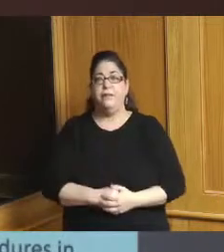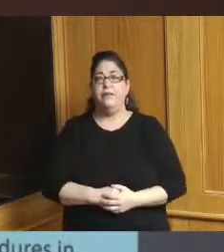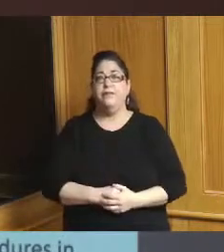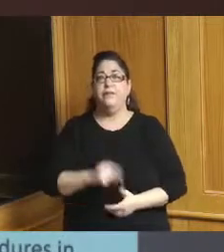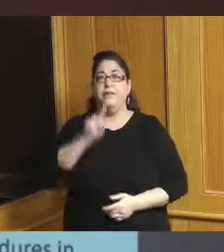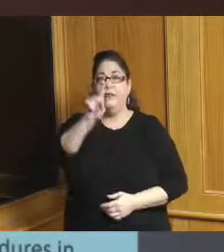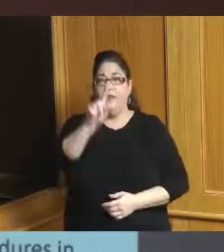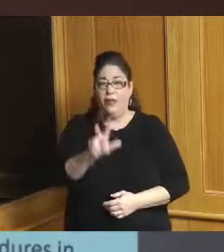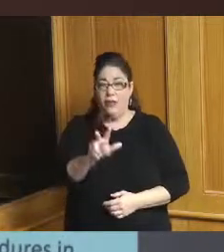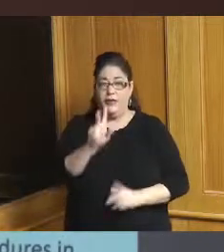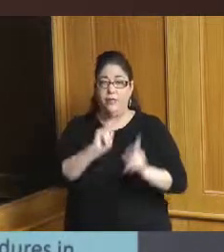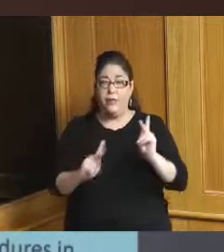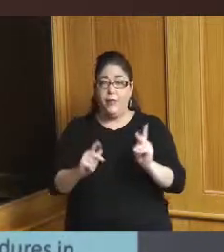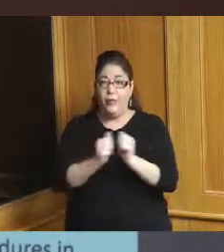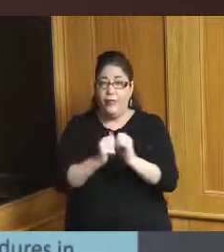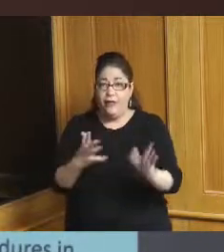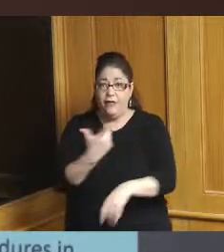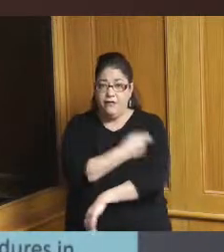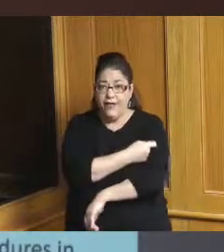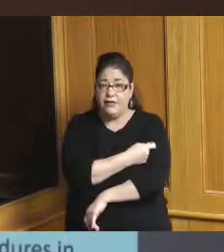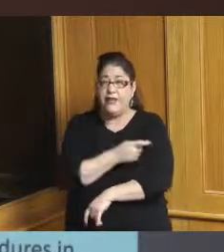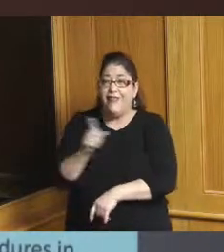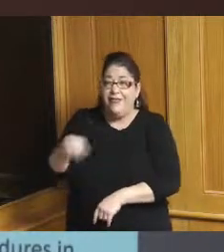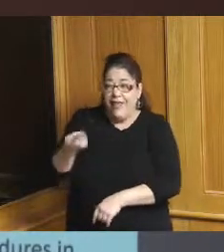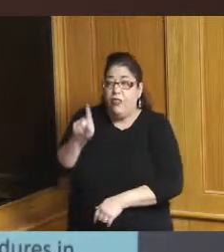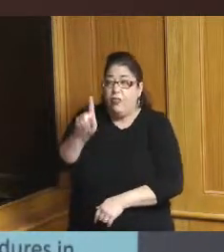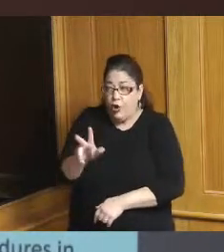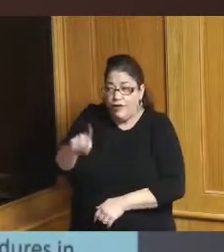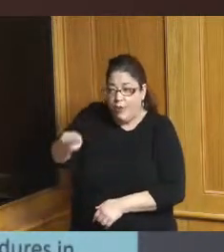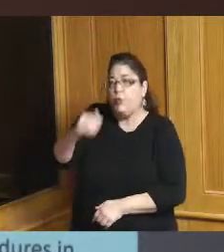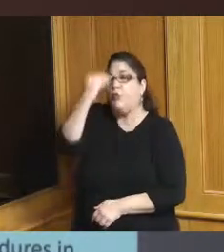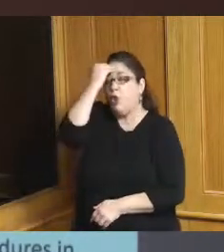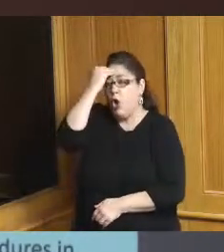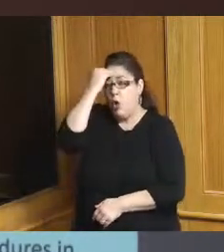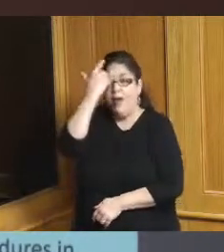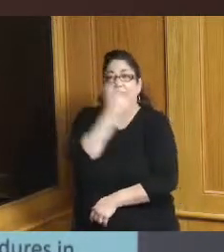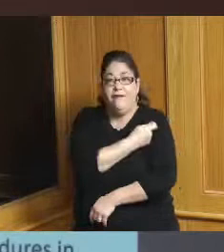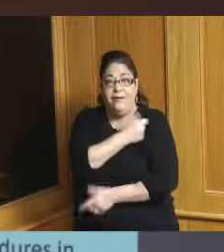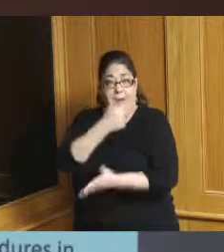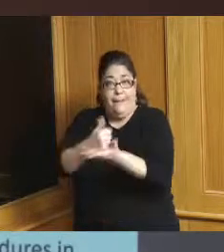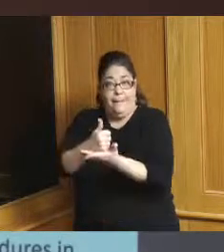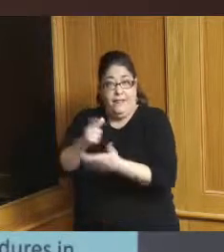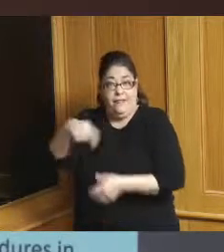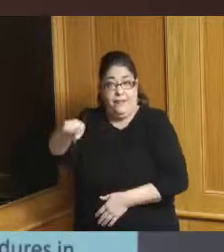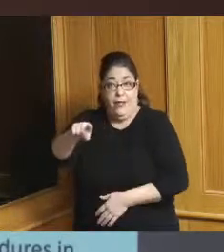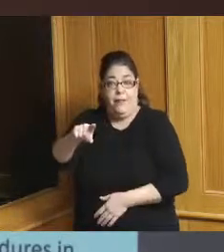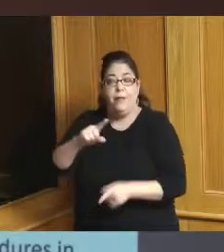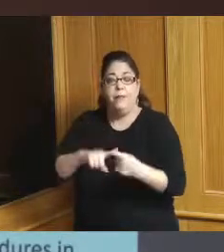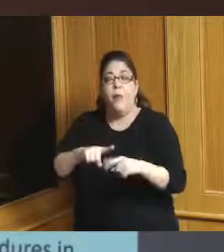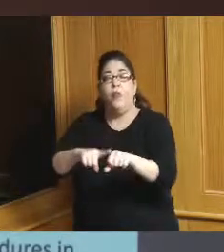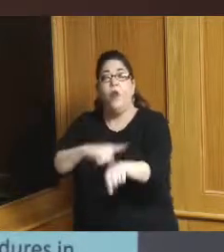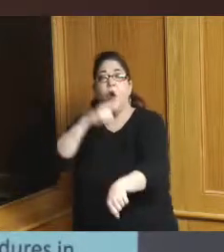people know that it is effective they're just concerned about the long-term effects and